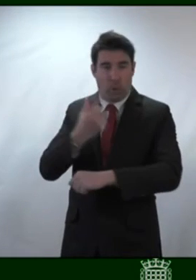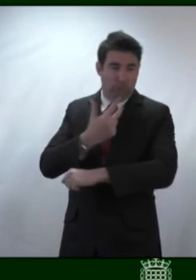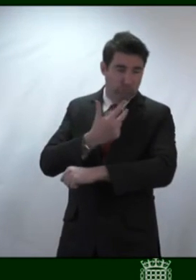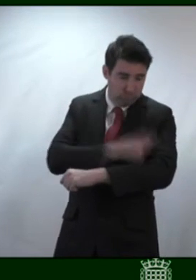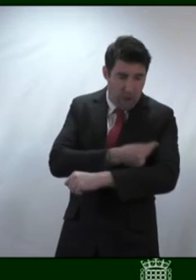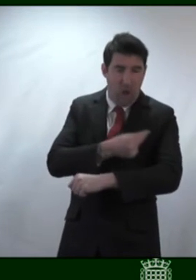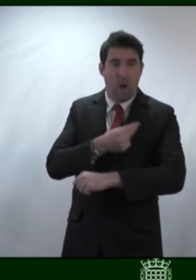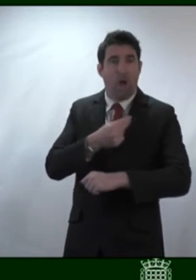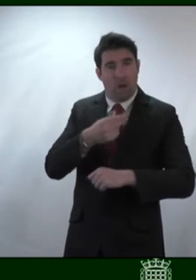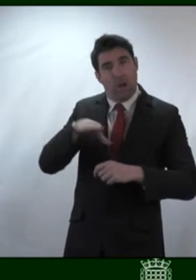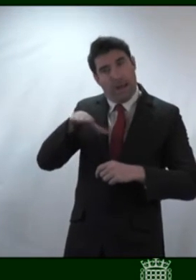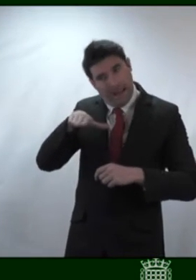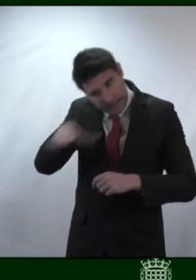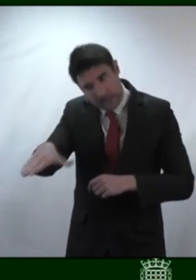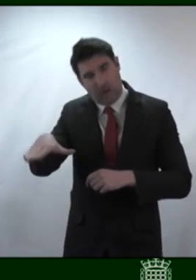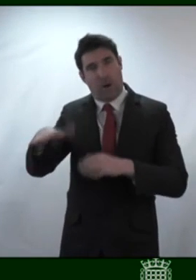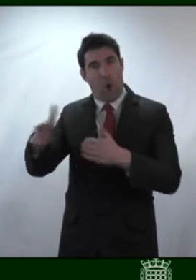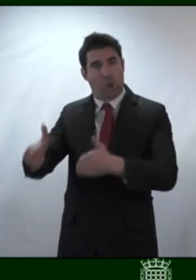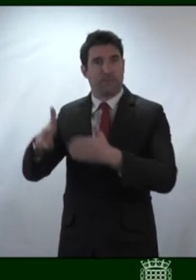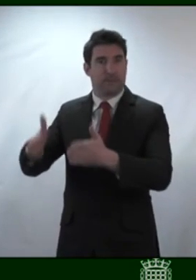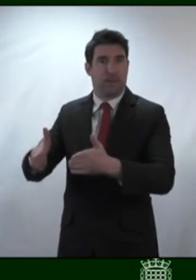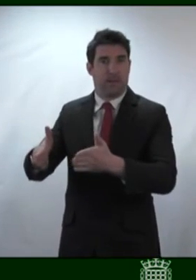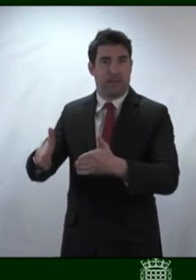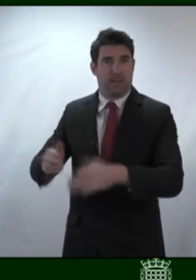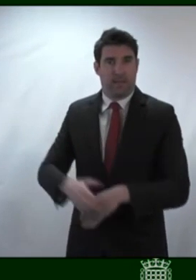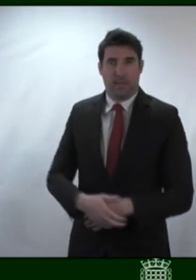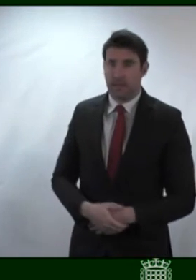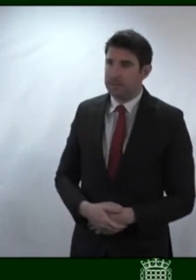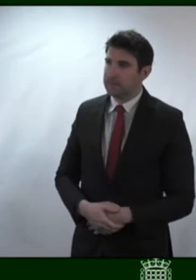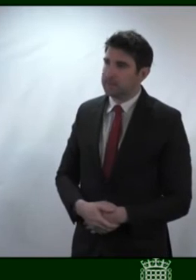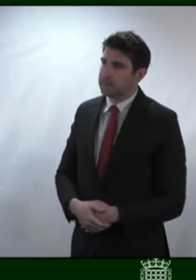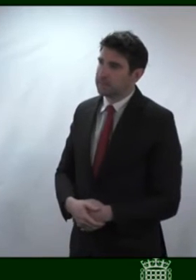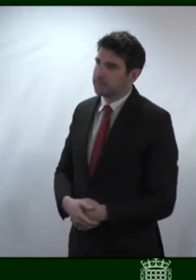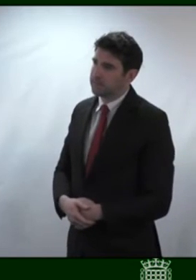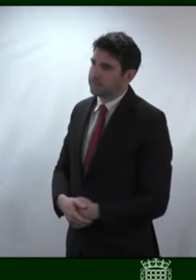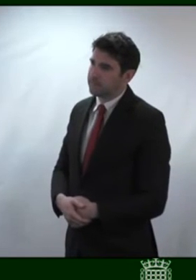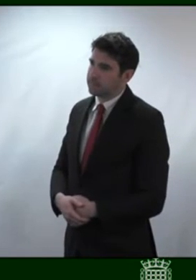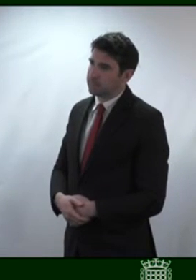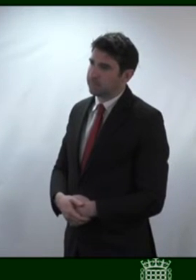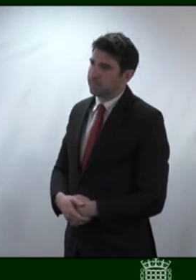hon. Gentleman. I must say that we do not want to do anything that would encourage the consumption